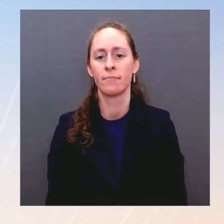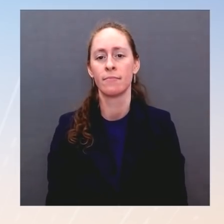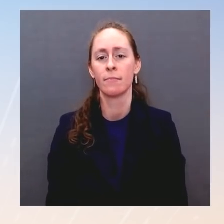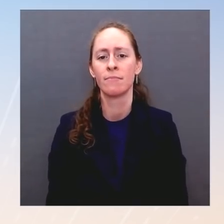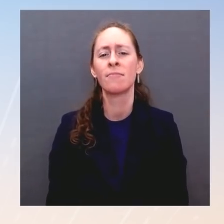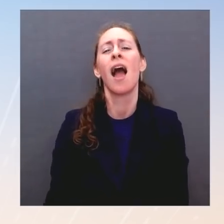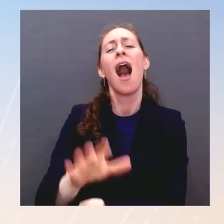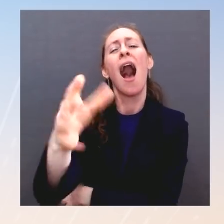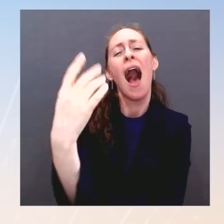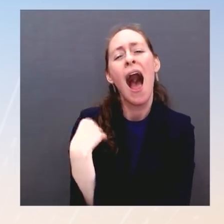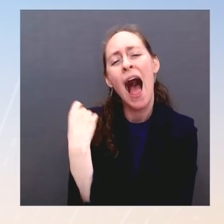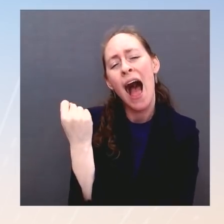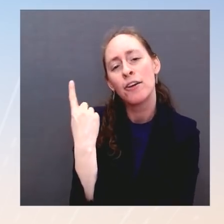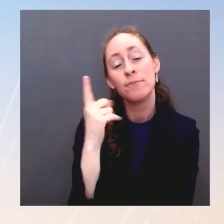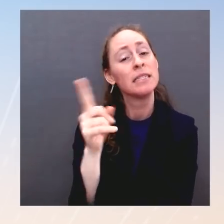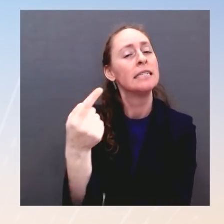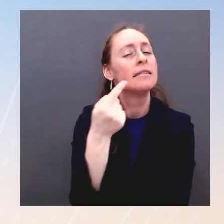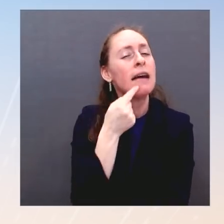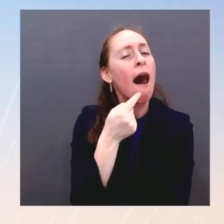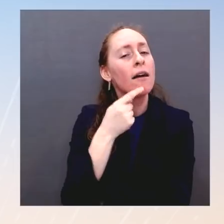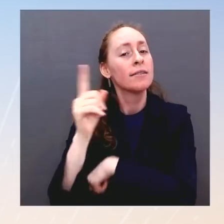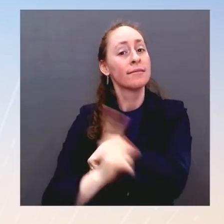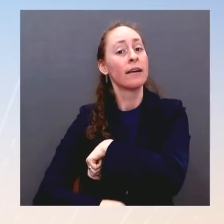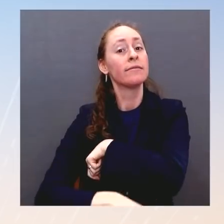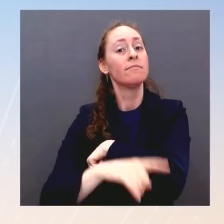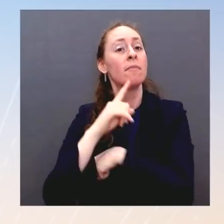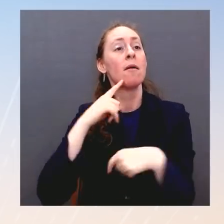but what good does that do these people in Ukraine